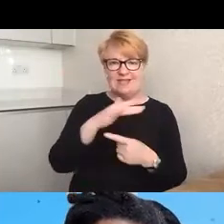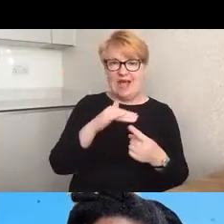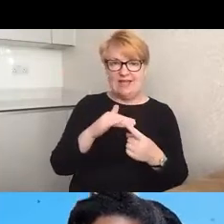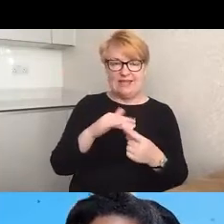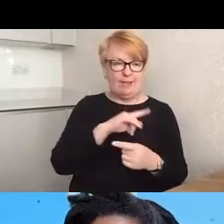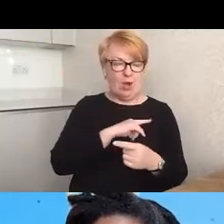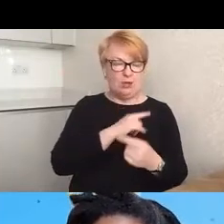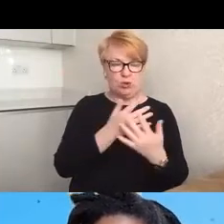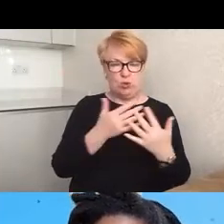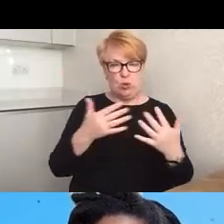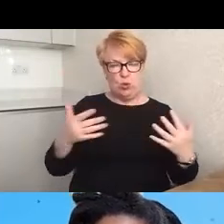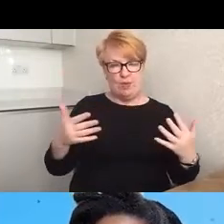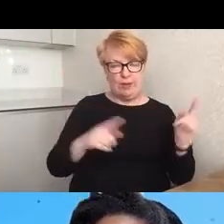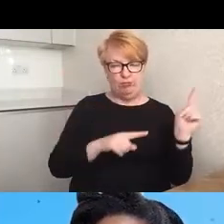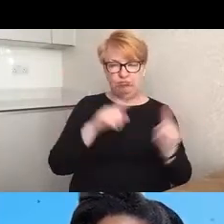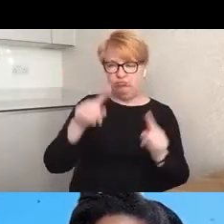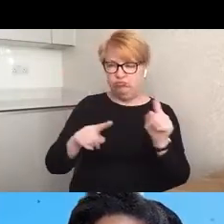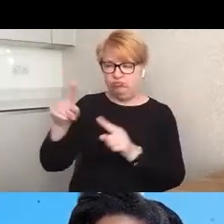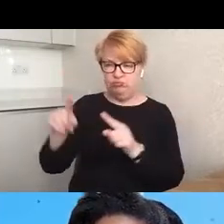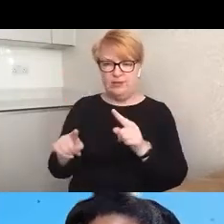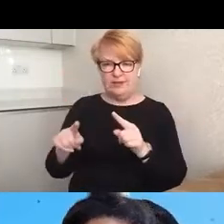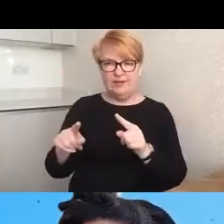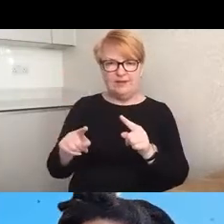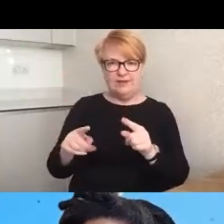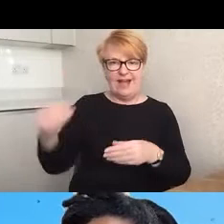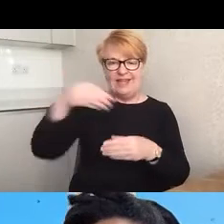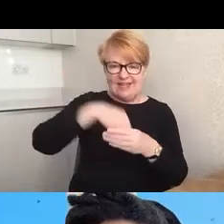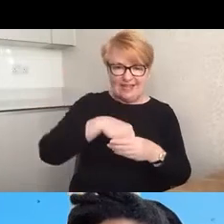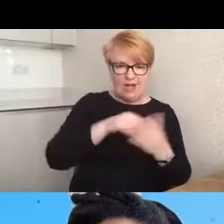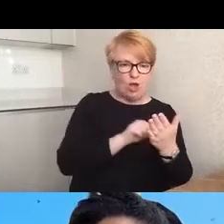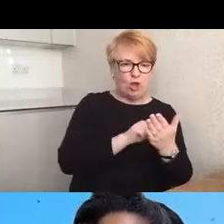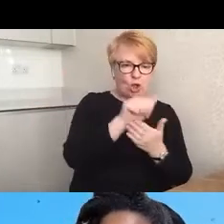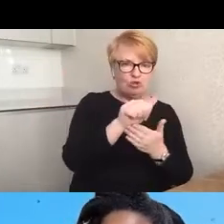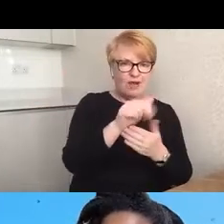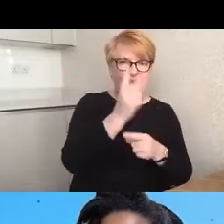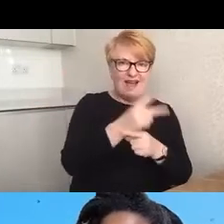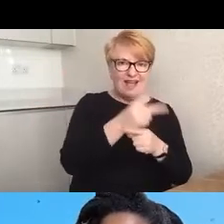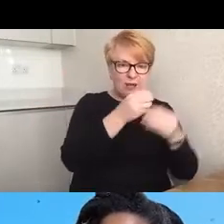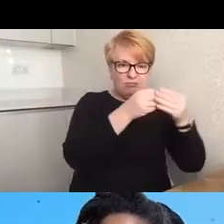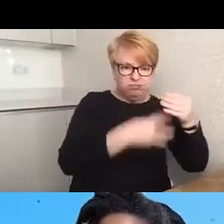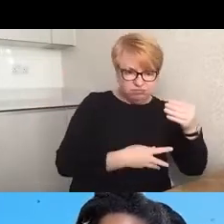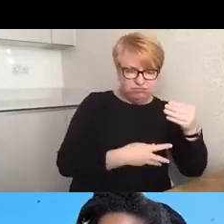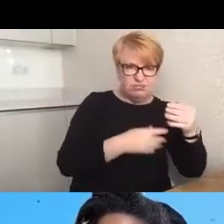and that contains multitudes, within cultures within heritage, and within our own bodies.